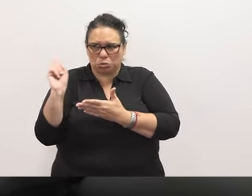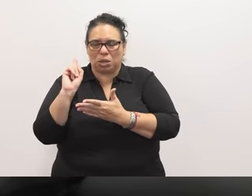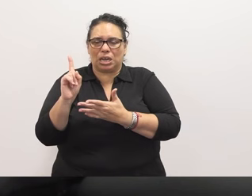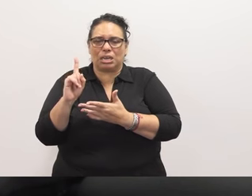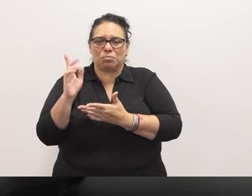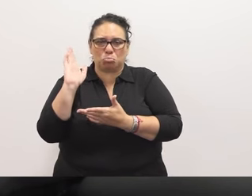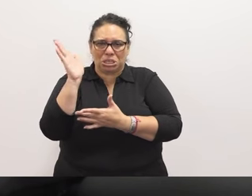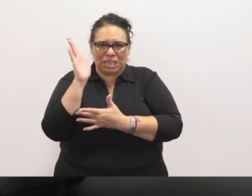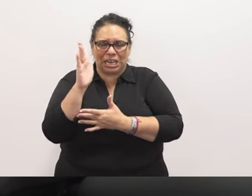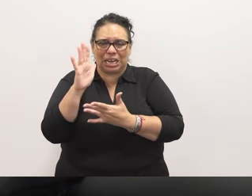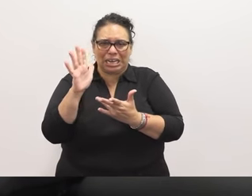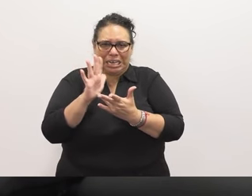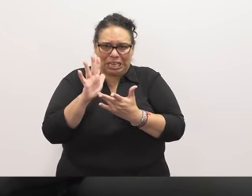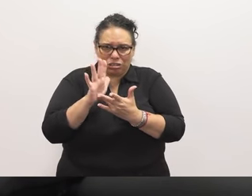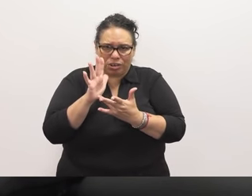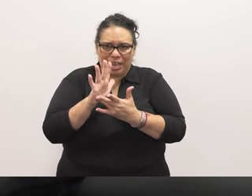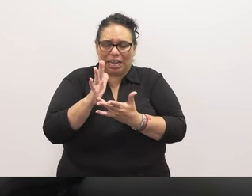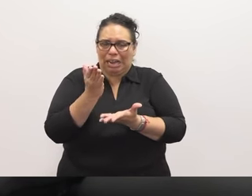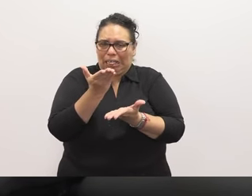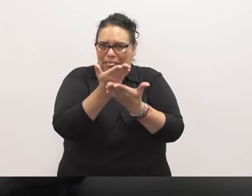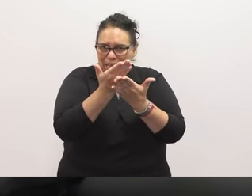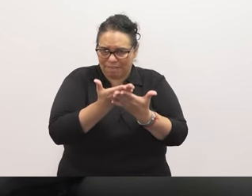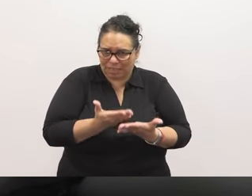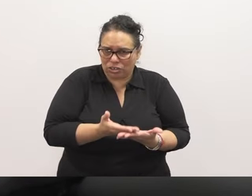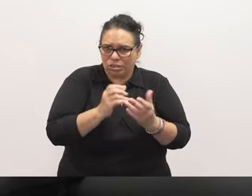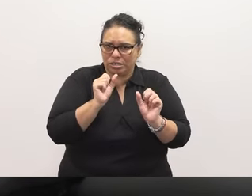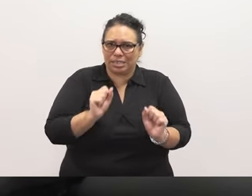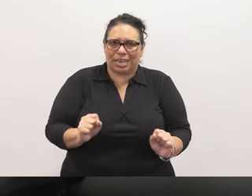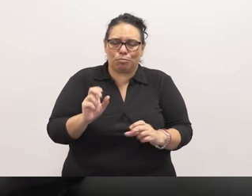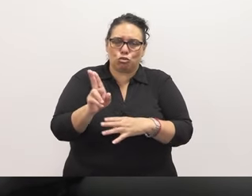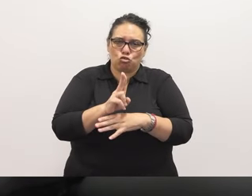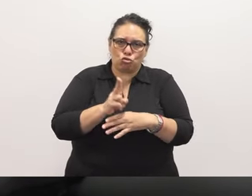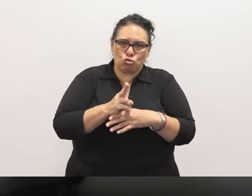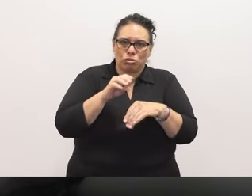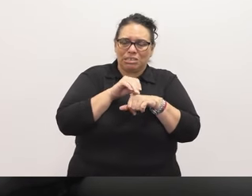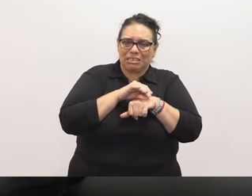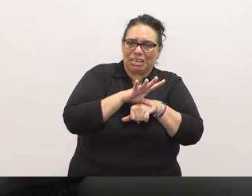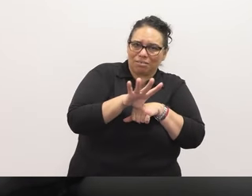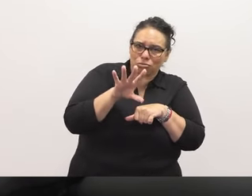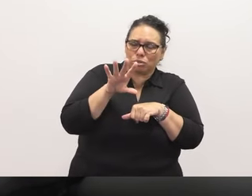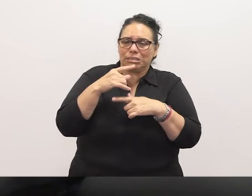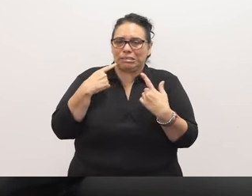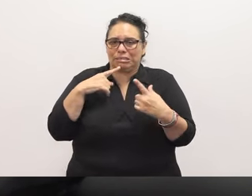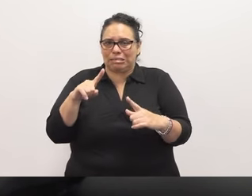And that the factors that can be used to influence the success of students in the ninth grade year.